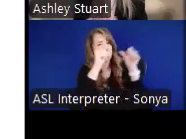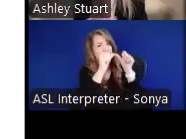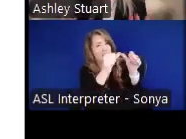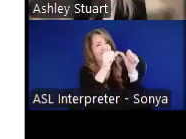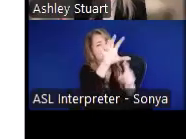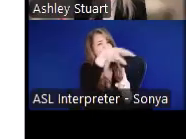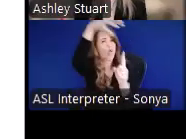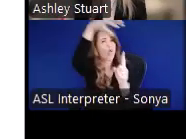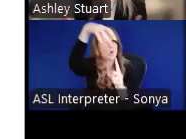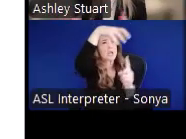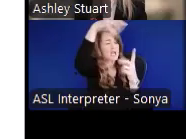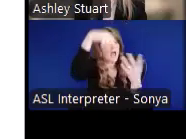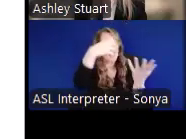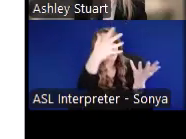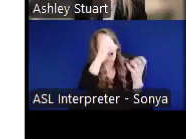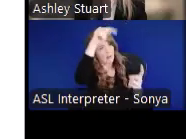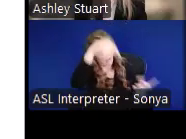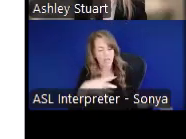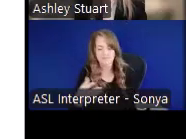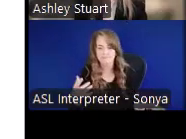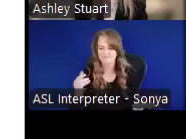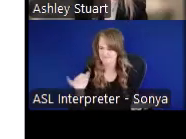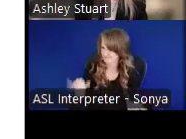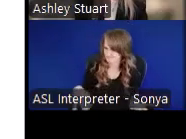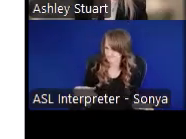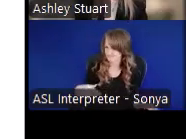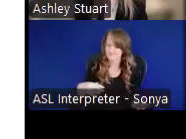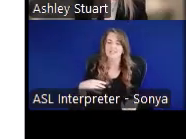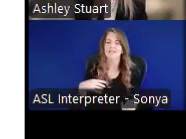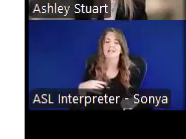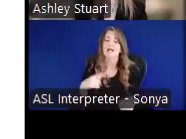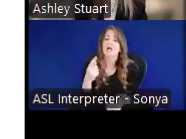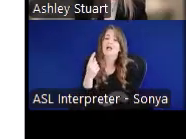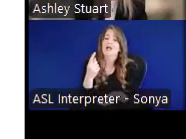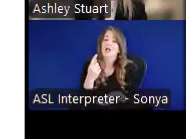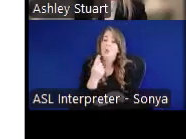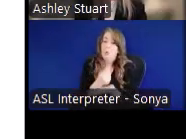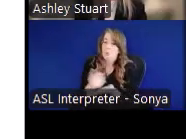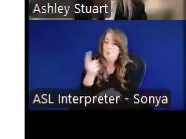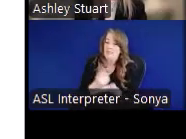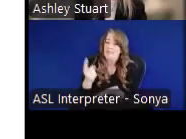Weekly tantrums are not unusual for children. For young